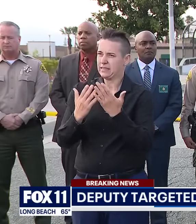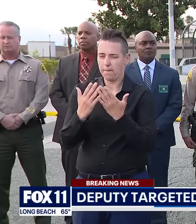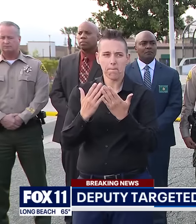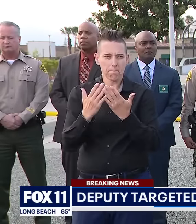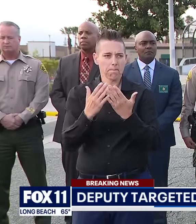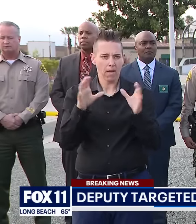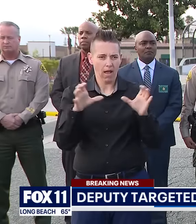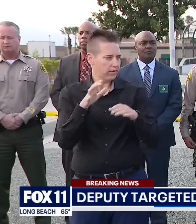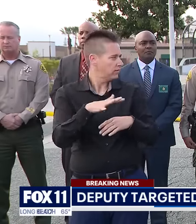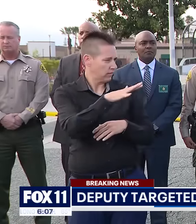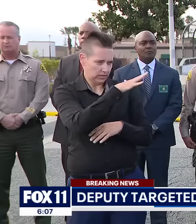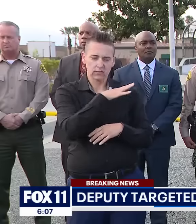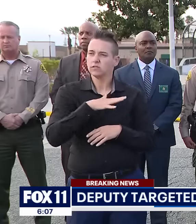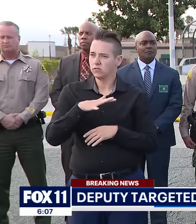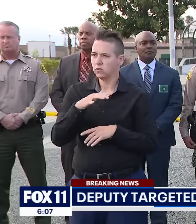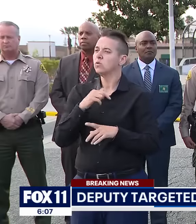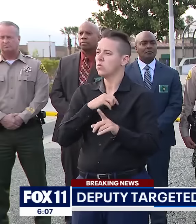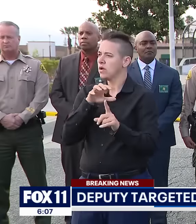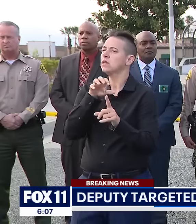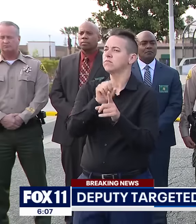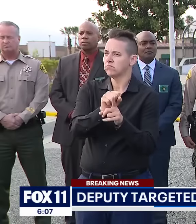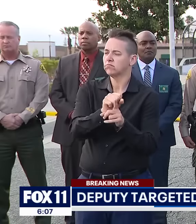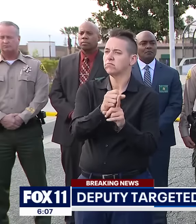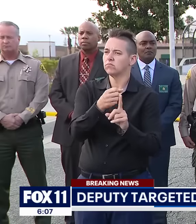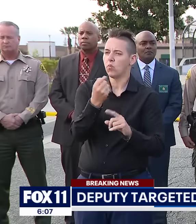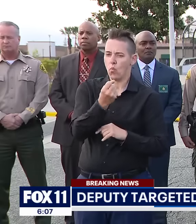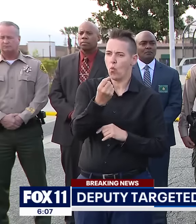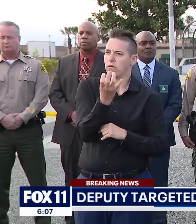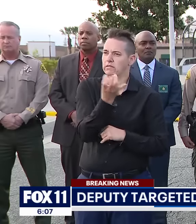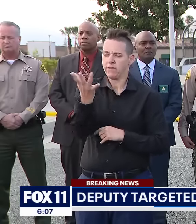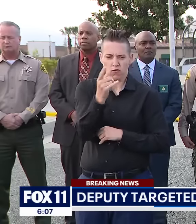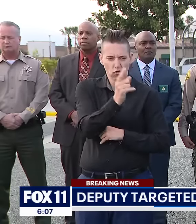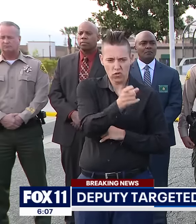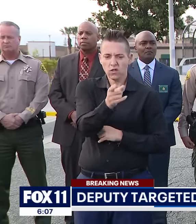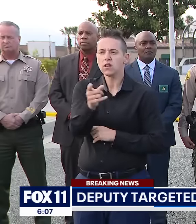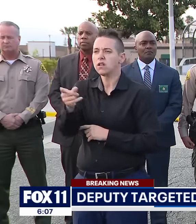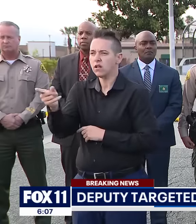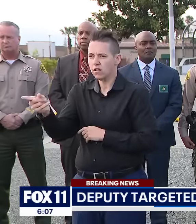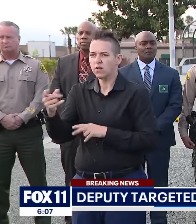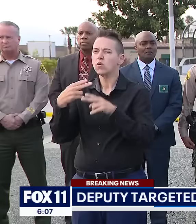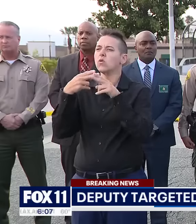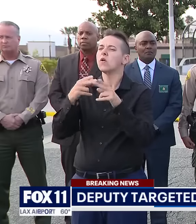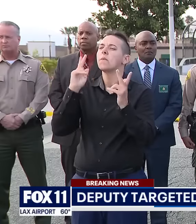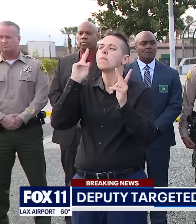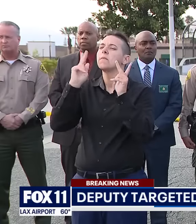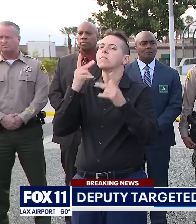to be a public safety risk. At this point. So if you have